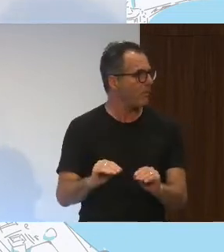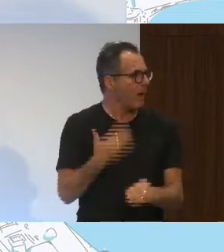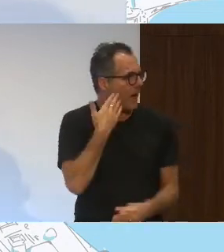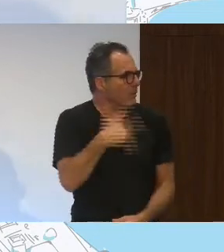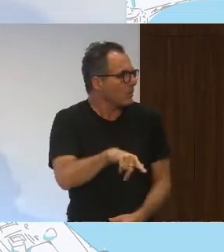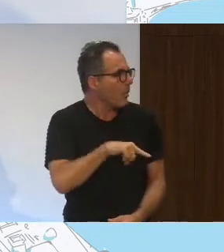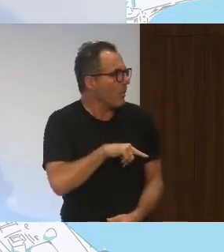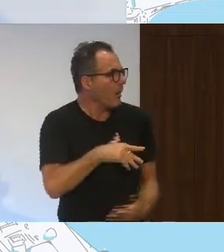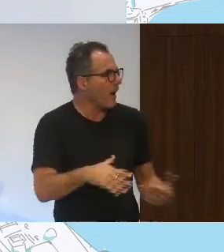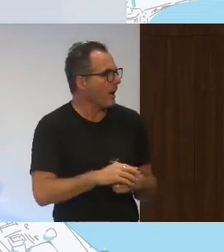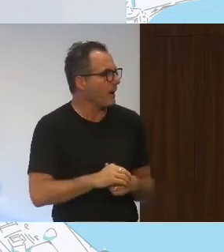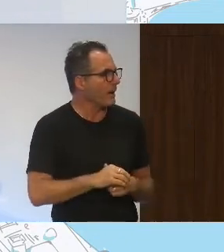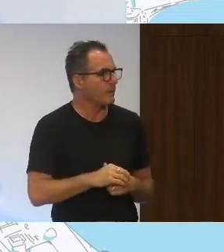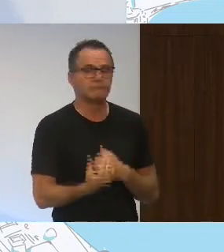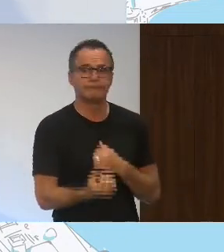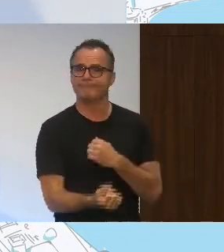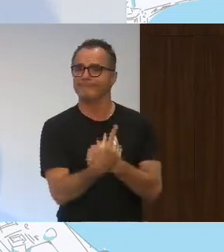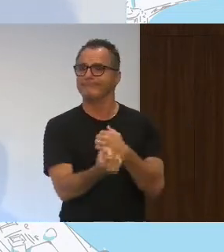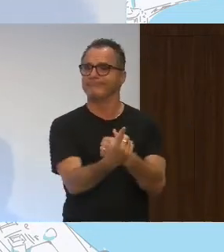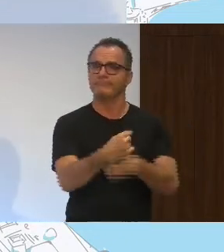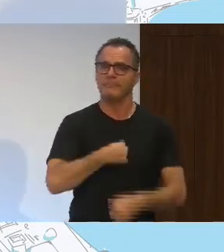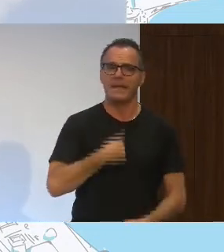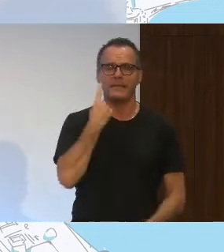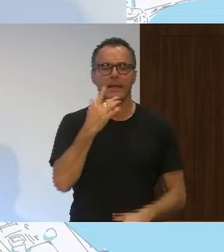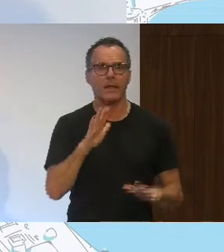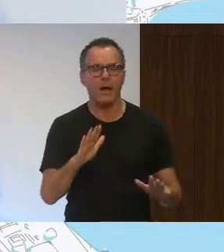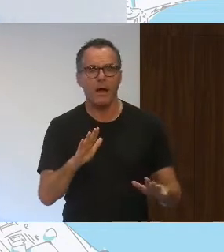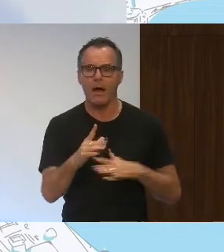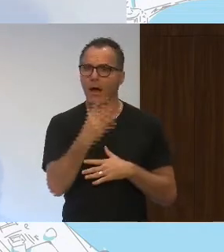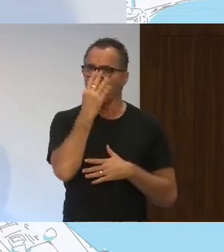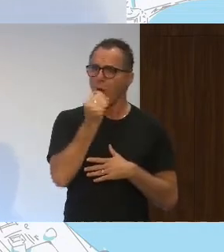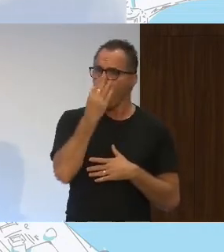If it was just every so often I'd be like, well, maybe it's not, every single time